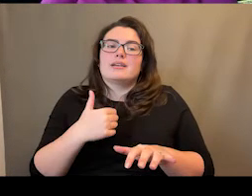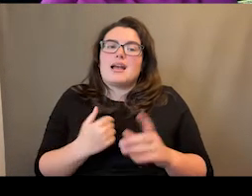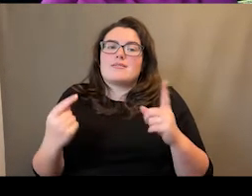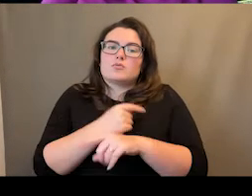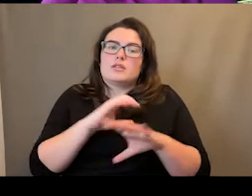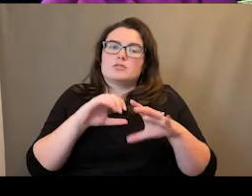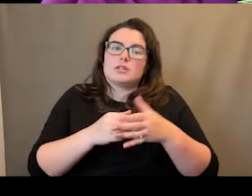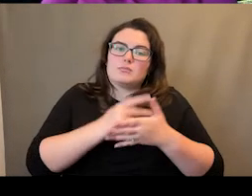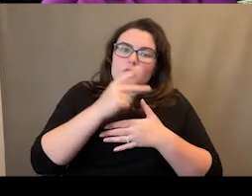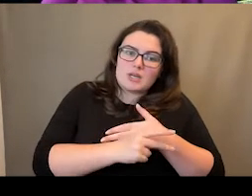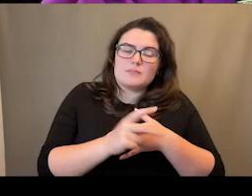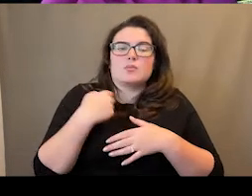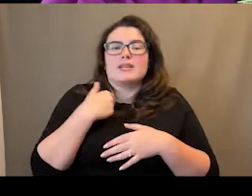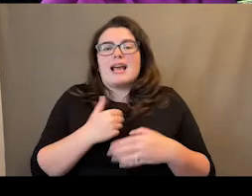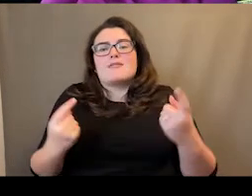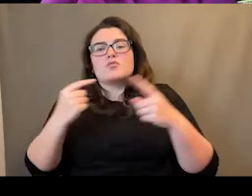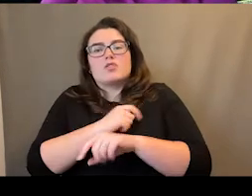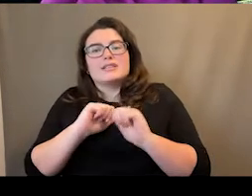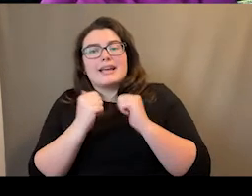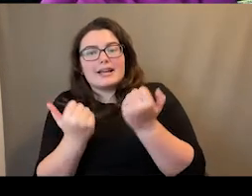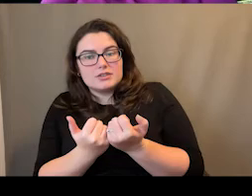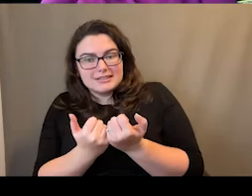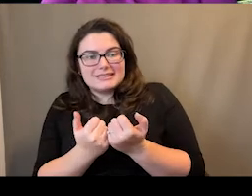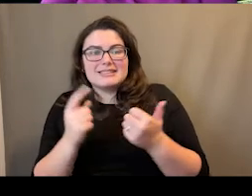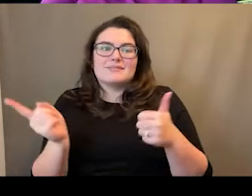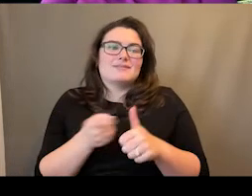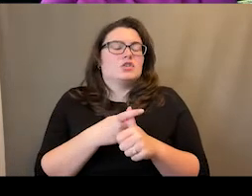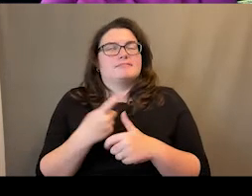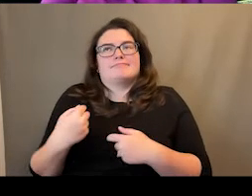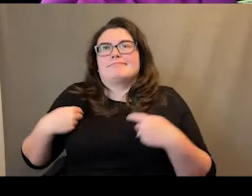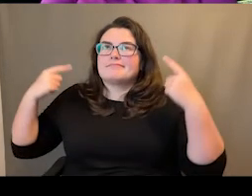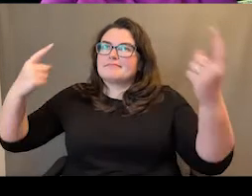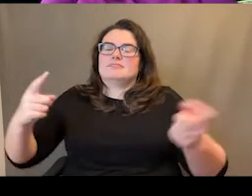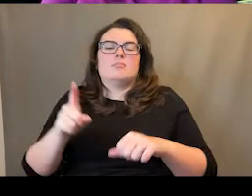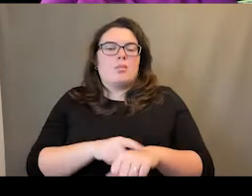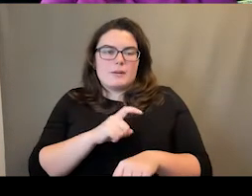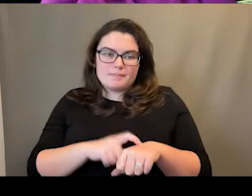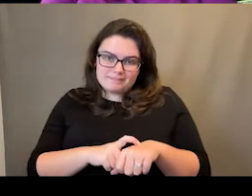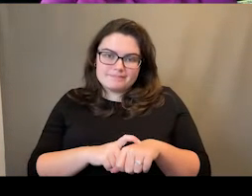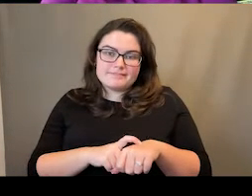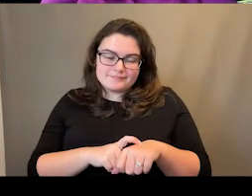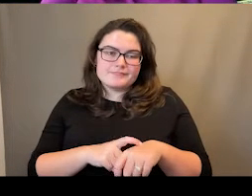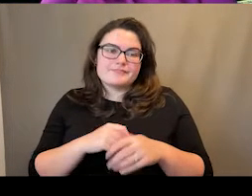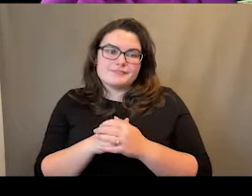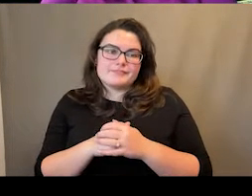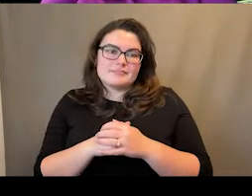but we have cross-agency programs. The first one has been around for a long time. This is Collaborative Research and